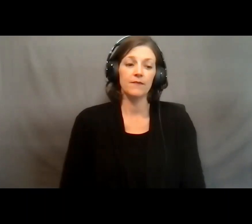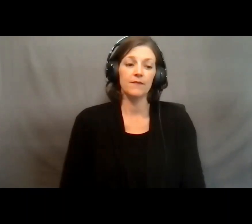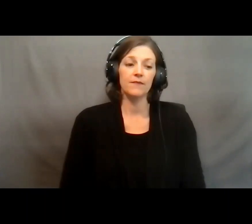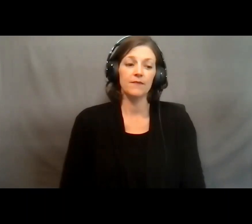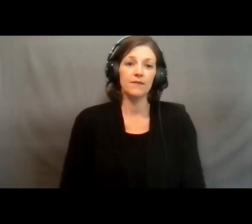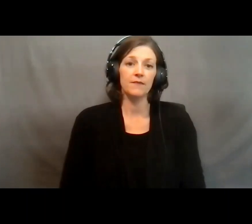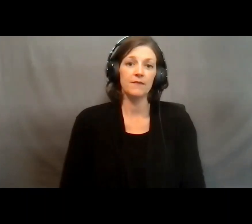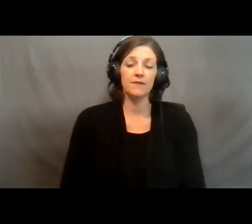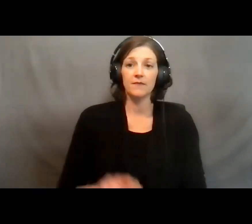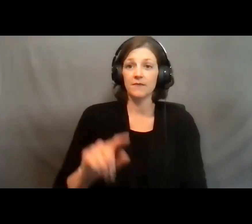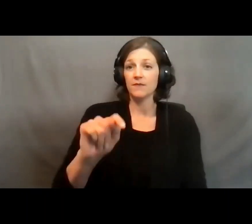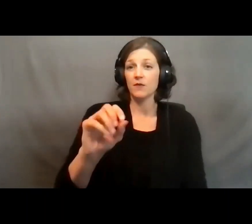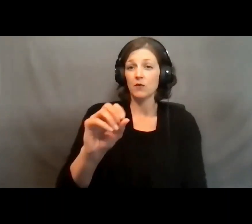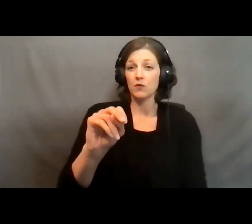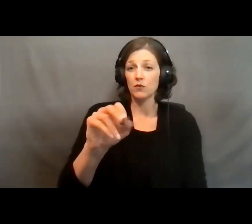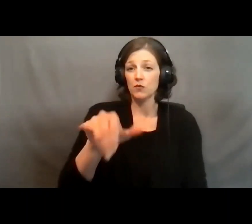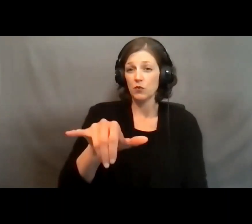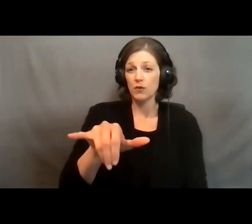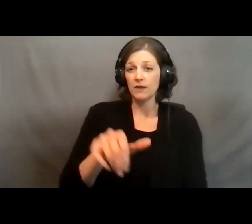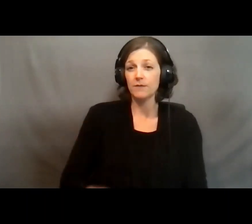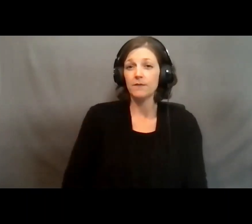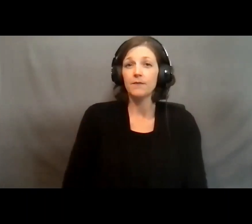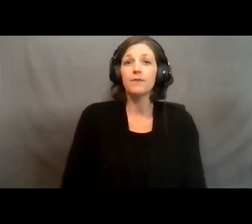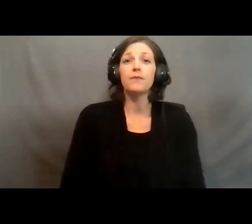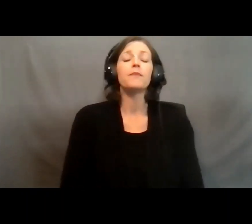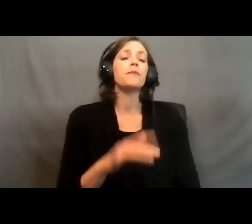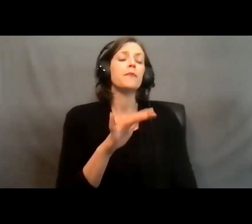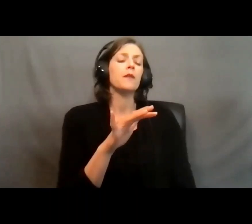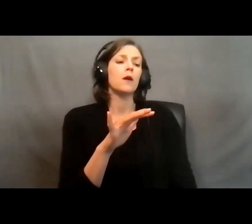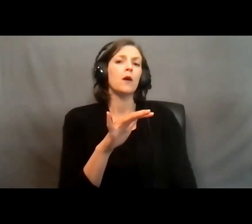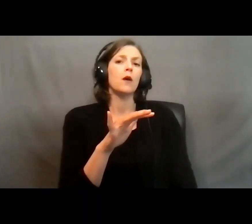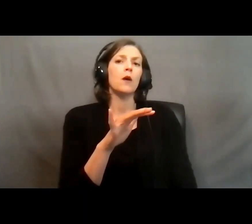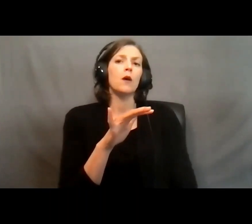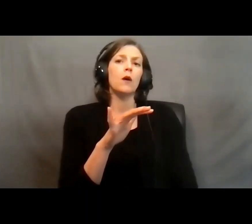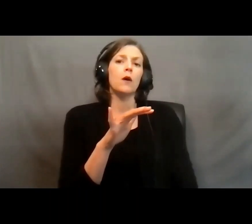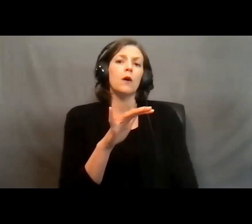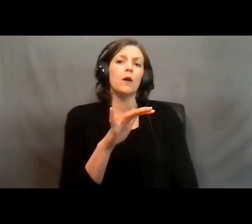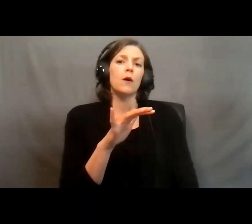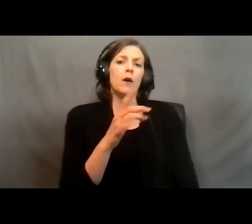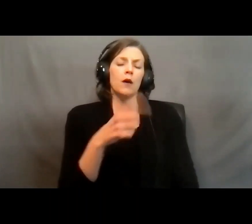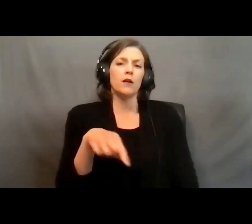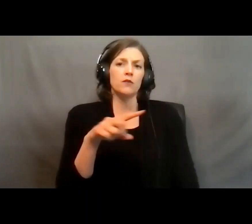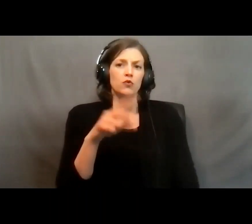13:33:12 As you have seen there have been